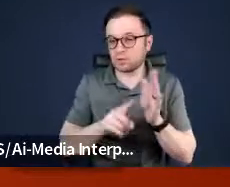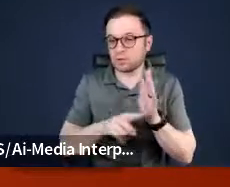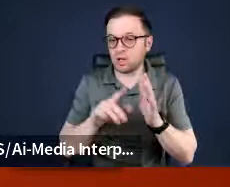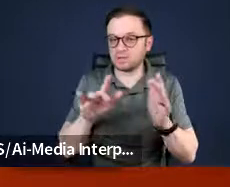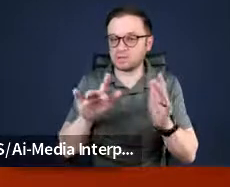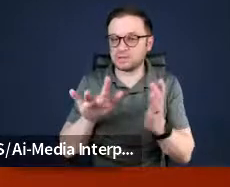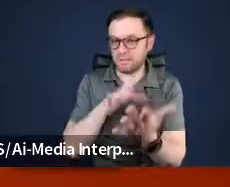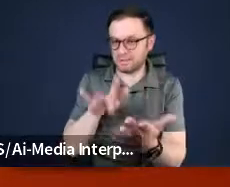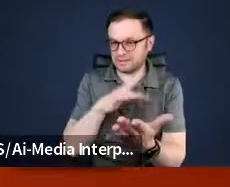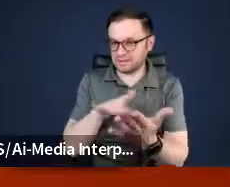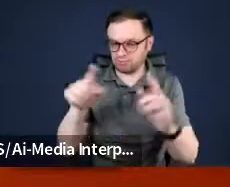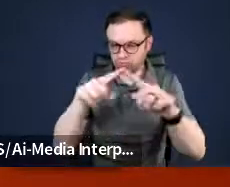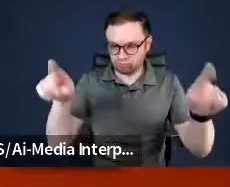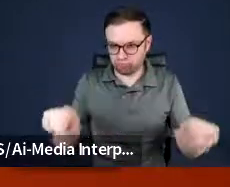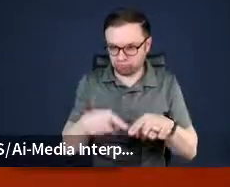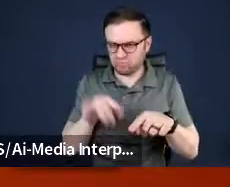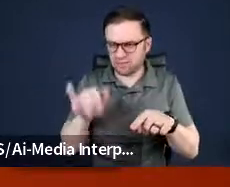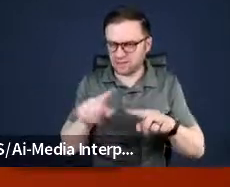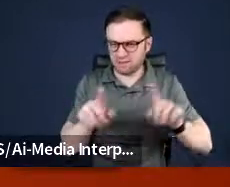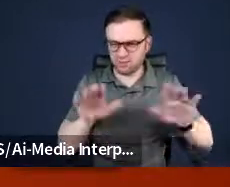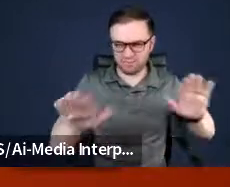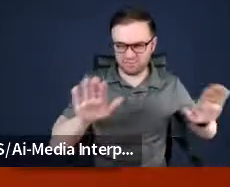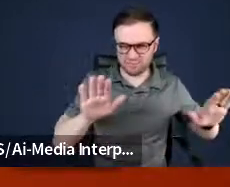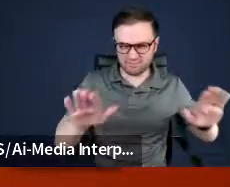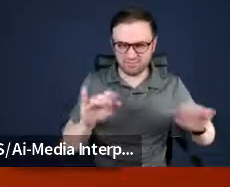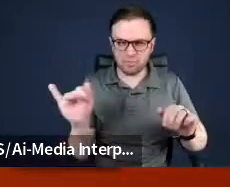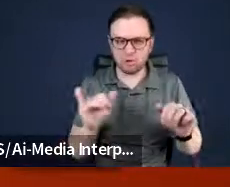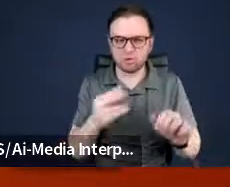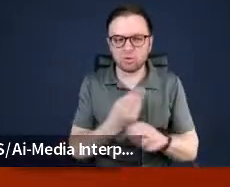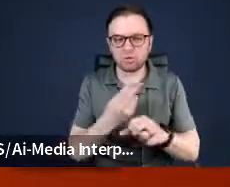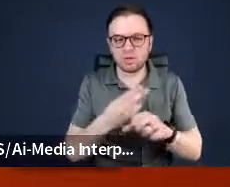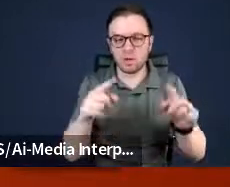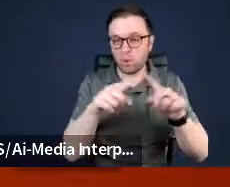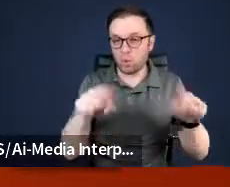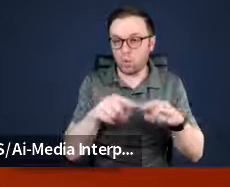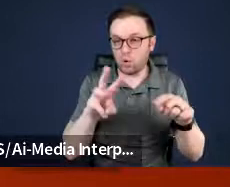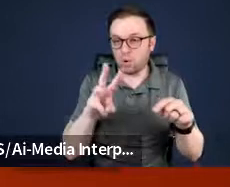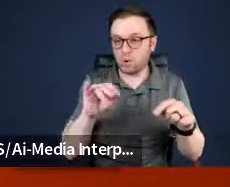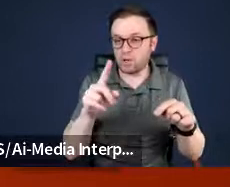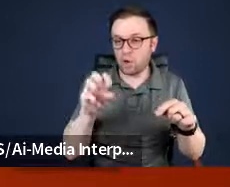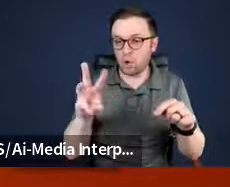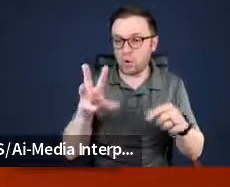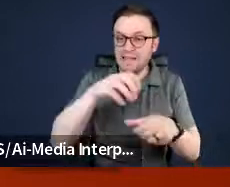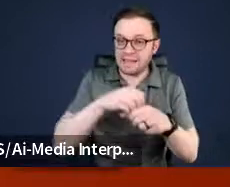native accessibility features built into a device, you have android and iOS testing on tablets,